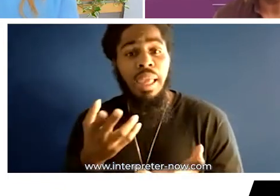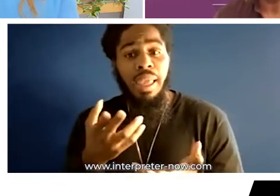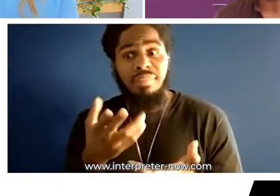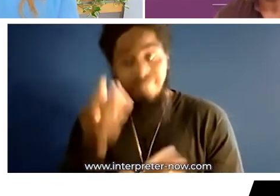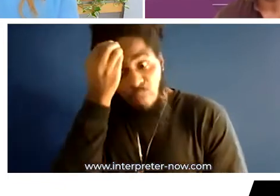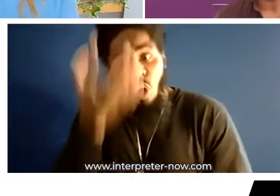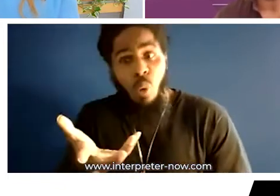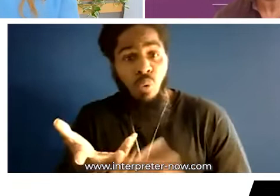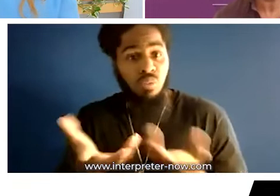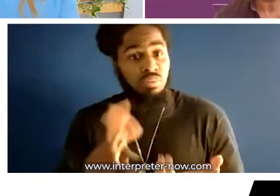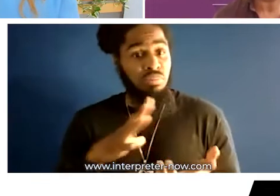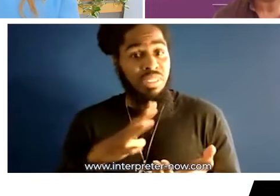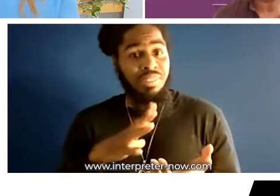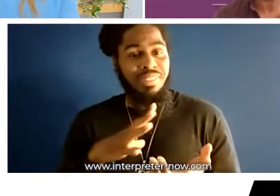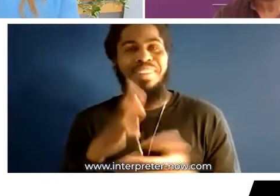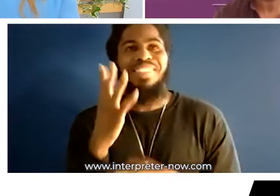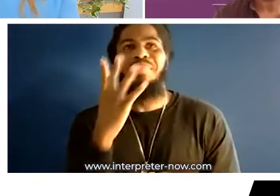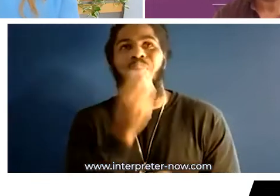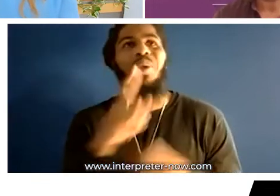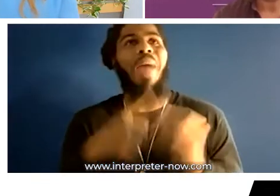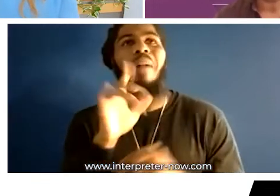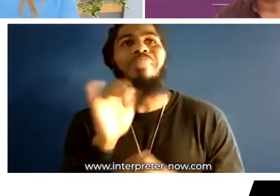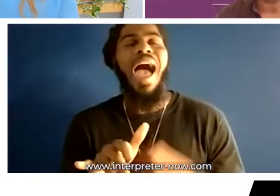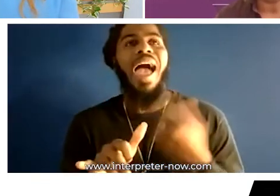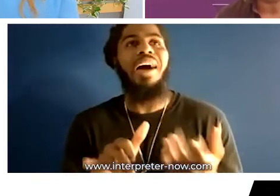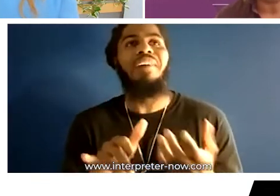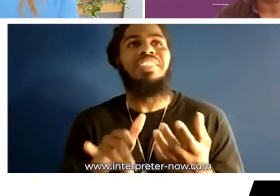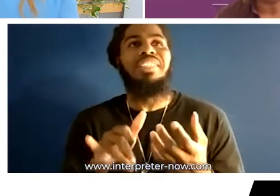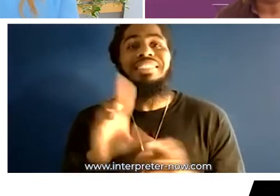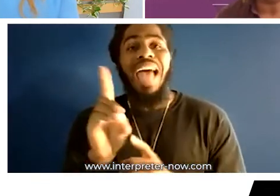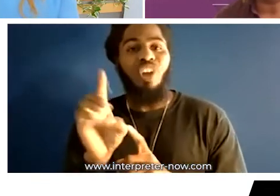I think that the beauty of this space of diversity, equity, inclusion, and belonging is that there's